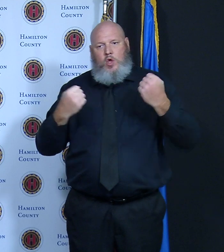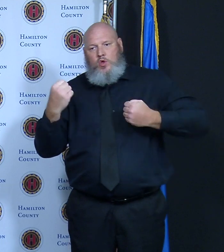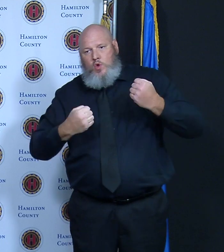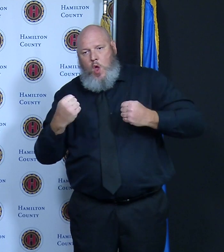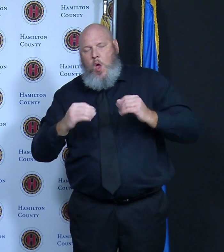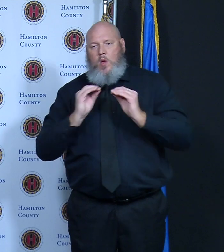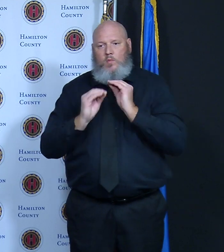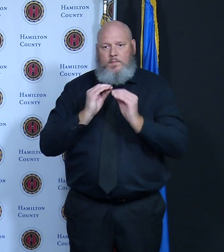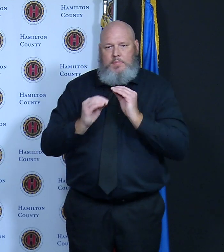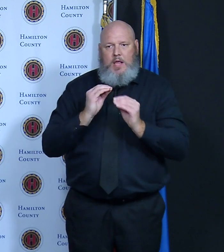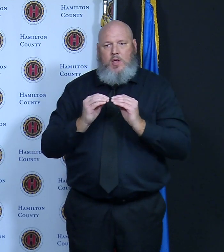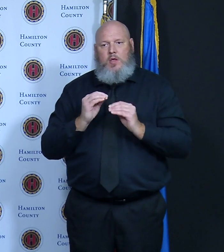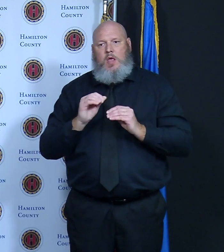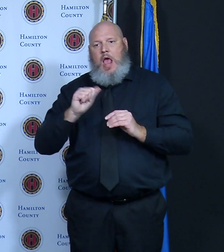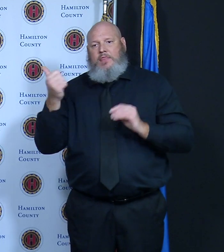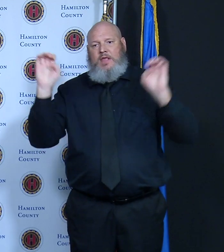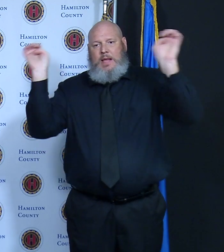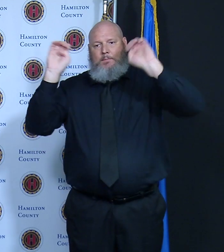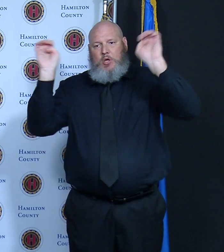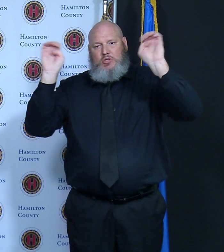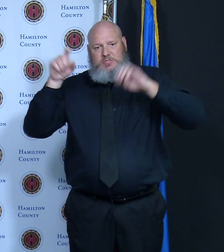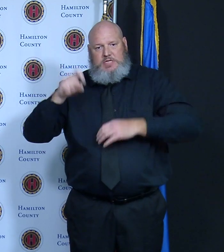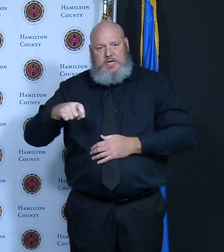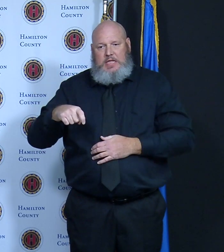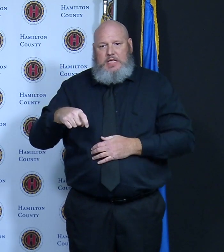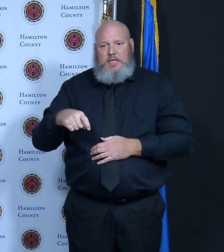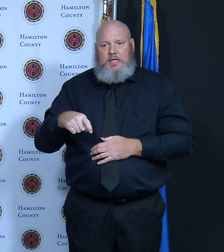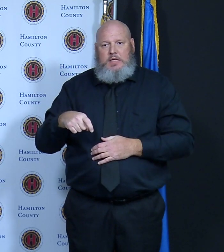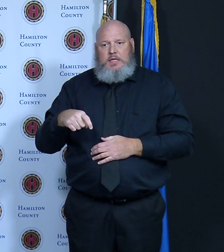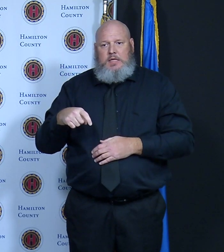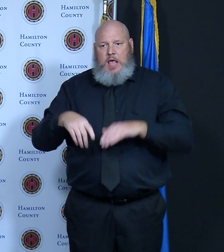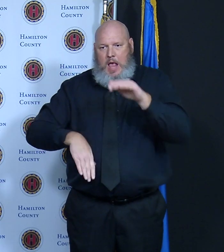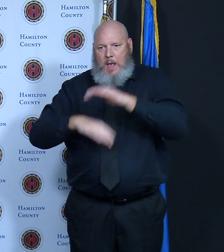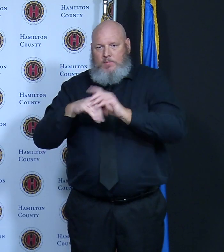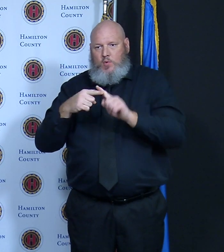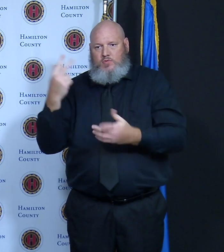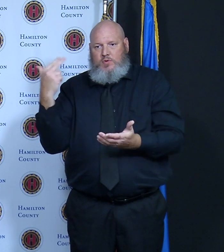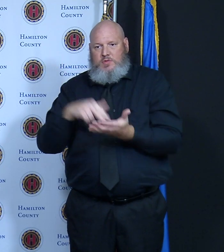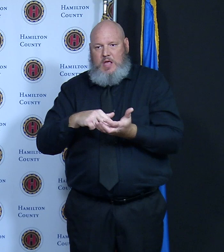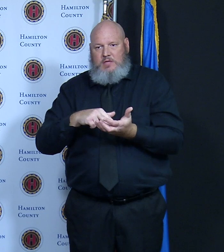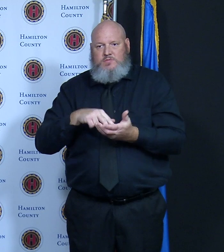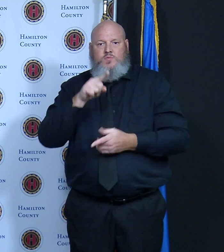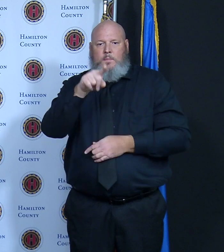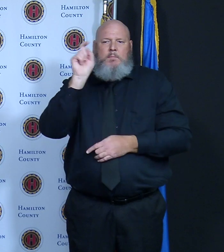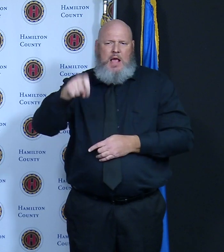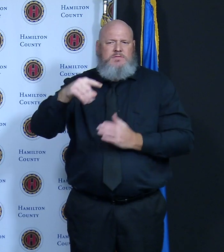needs so you know you do have to qualify and so I'm going to give you a number